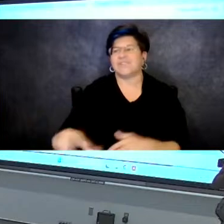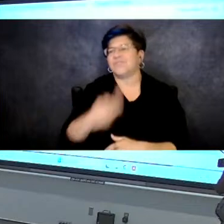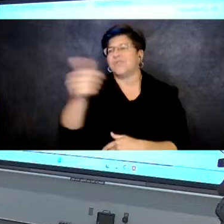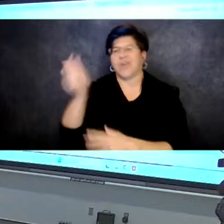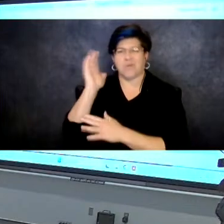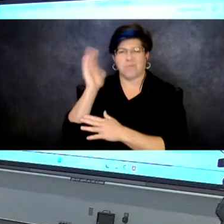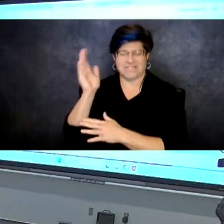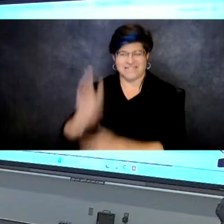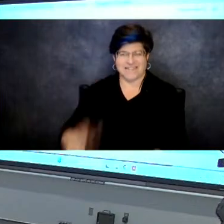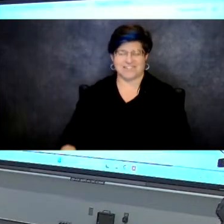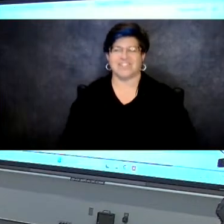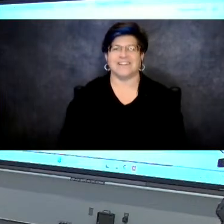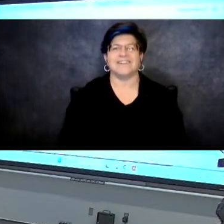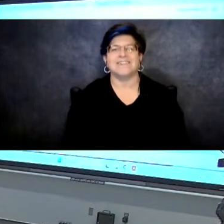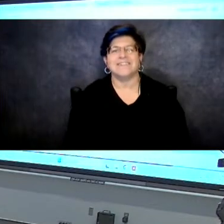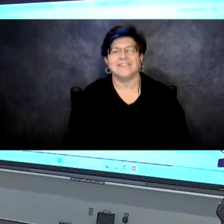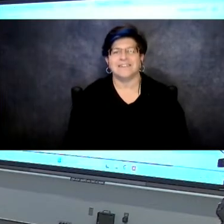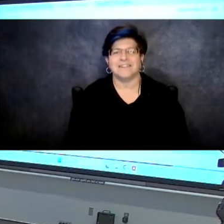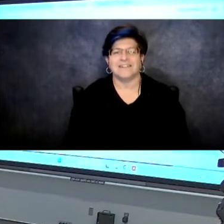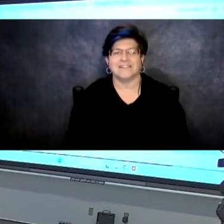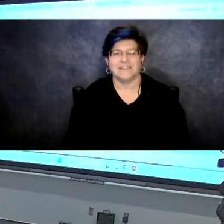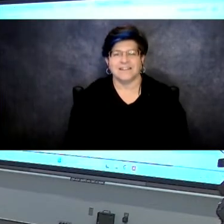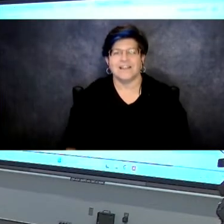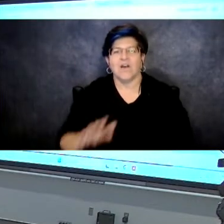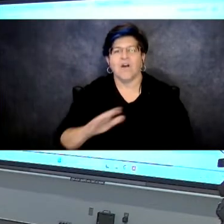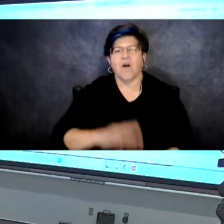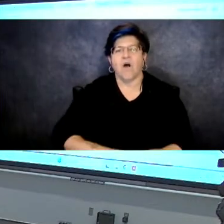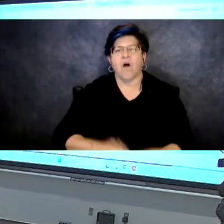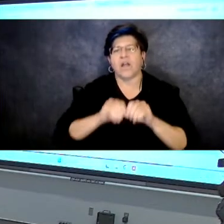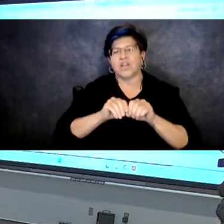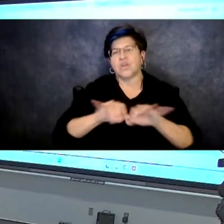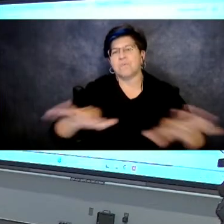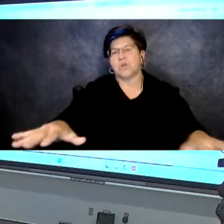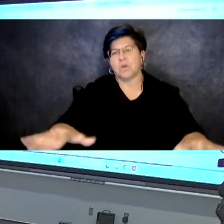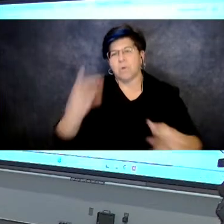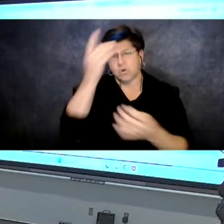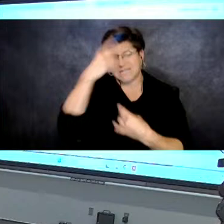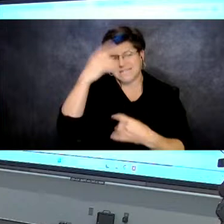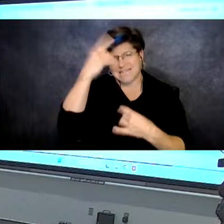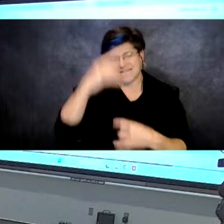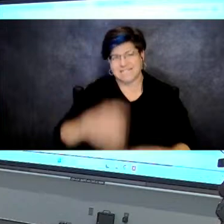OKAY.